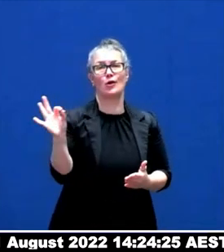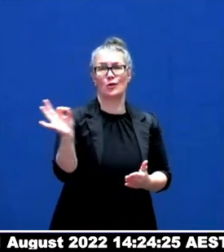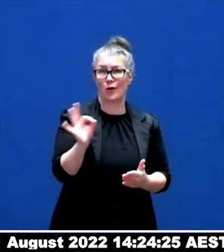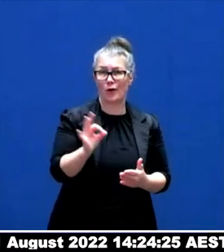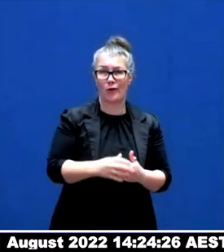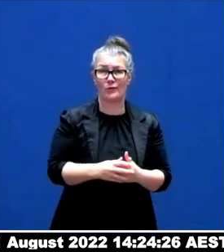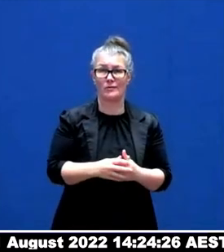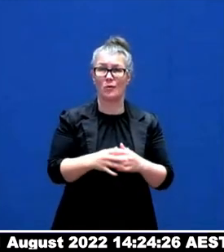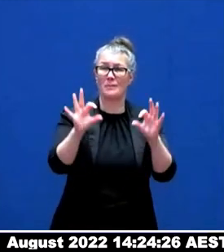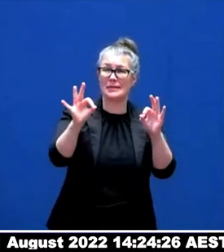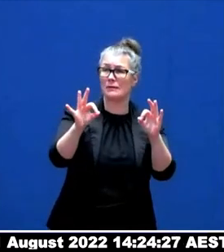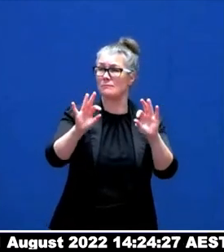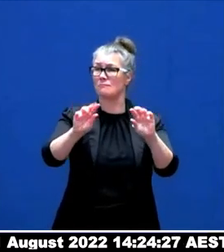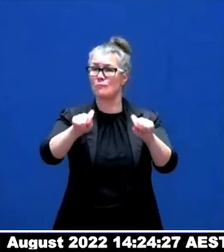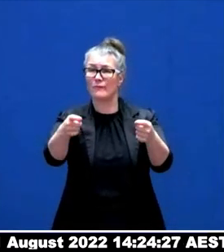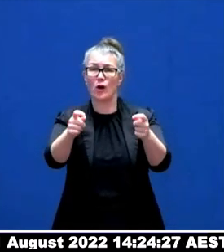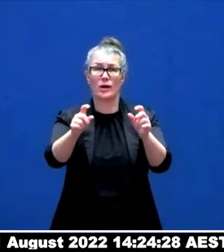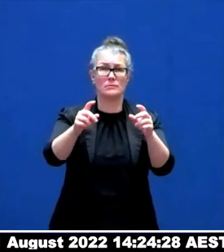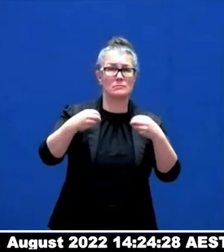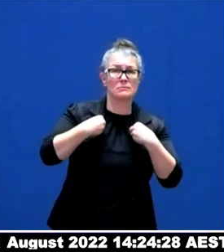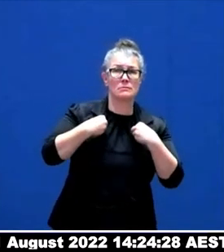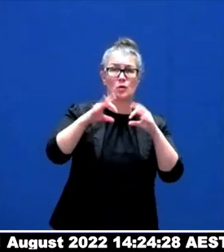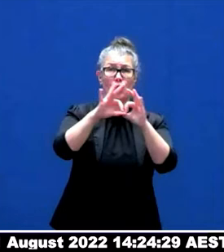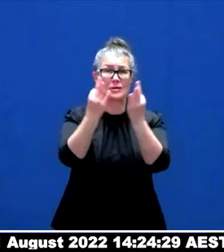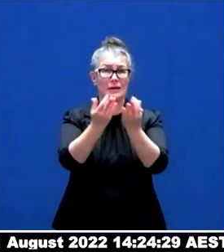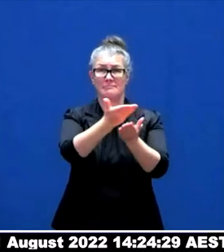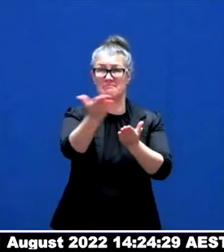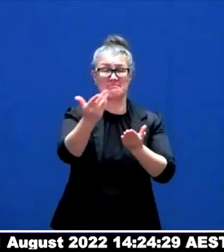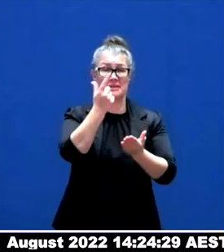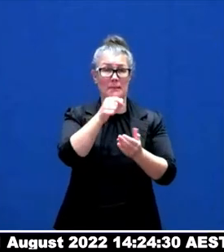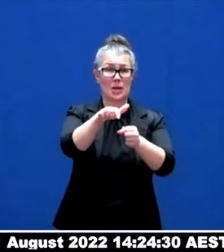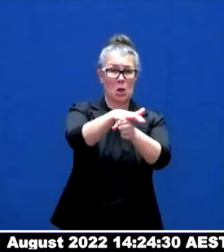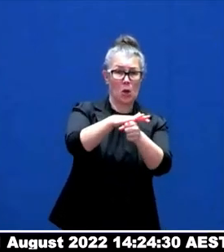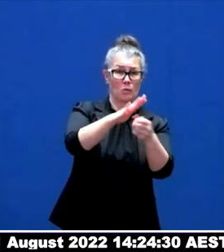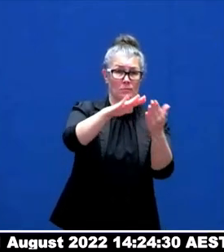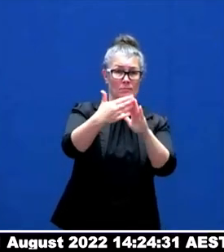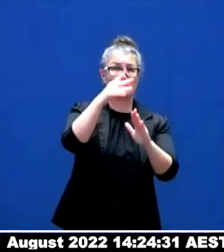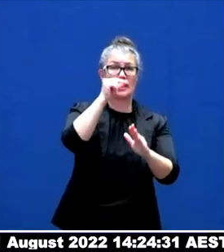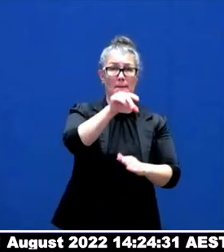So, the system can generate one that's in their local community and that is registered